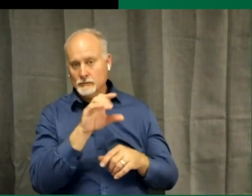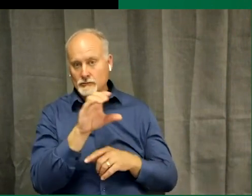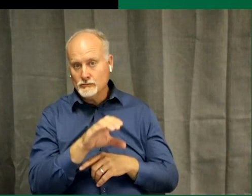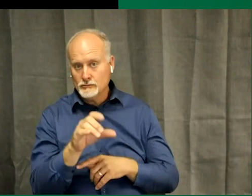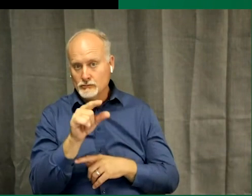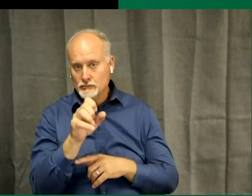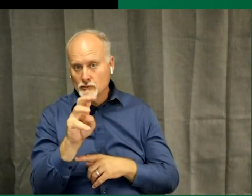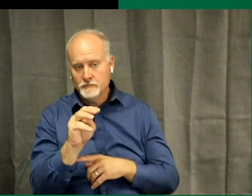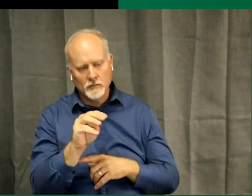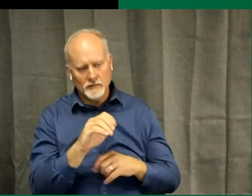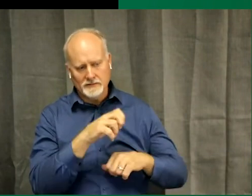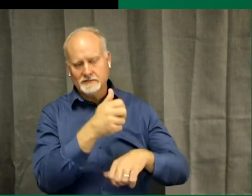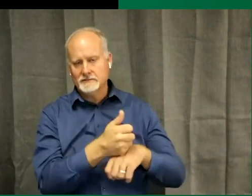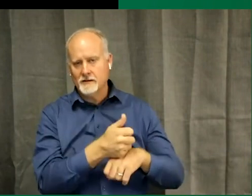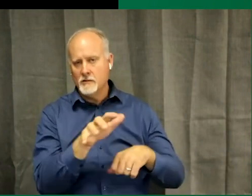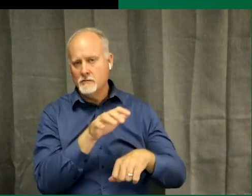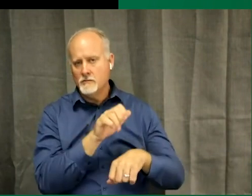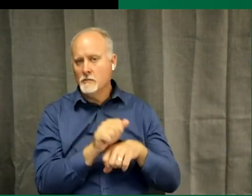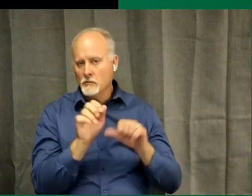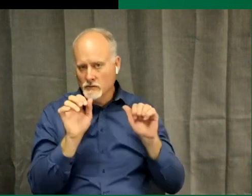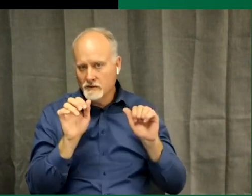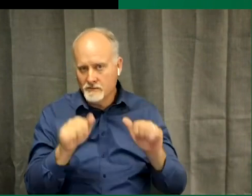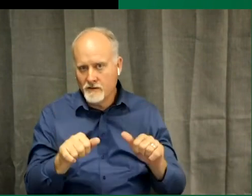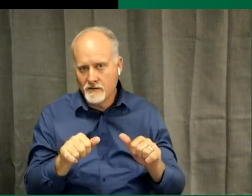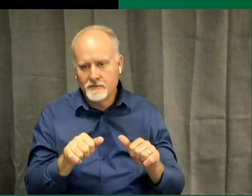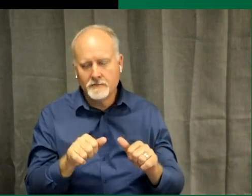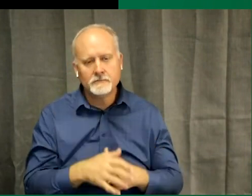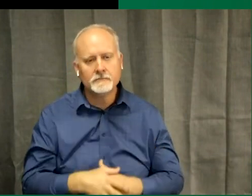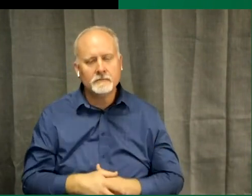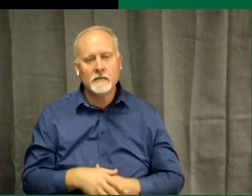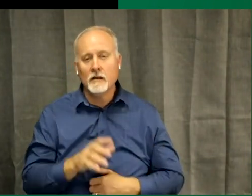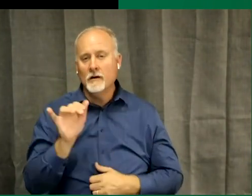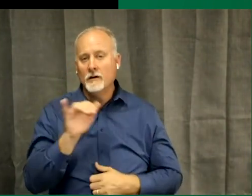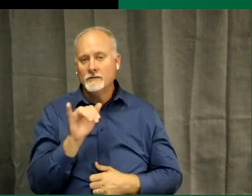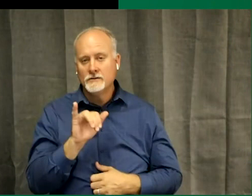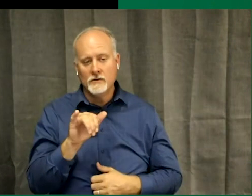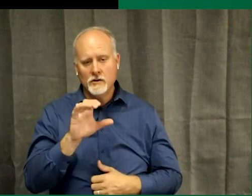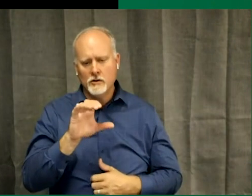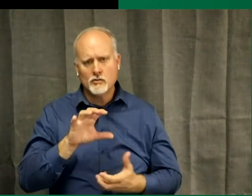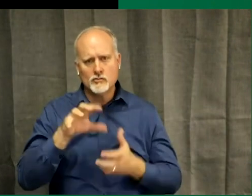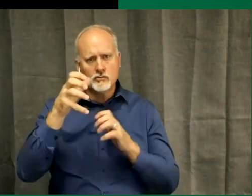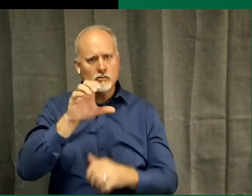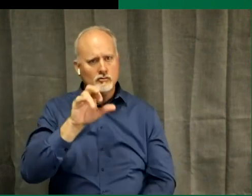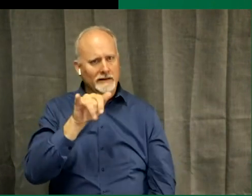we can set up an appointment to meet with you we also do uh crisis in emergency of course you